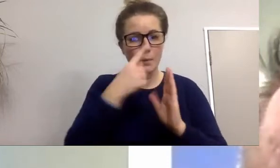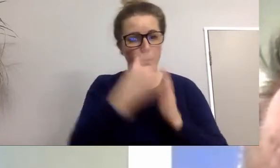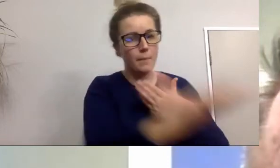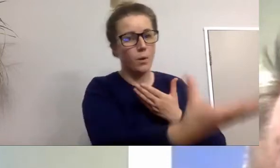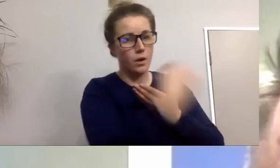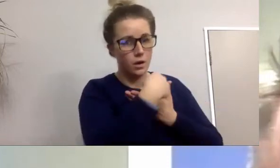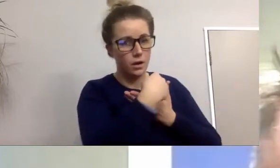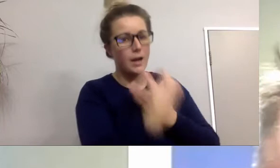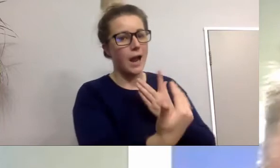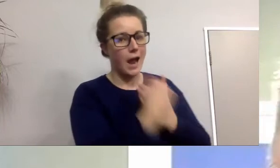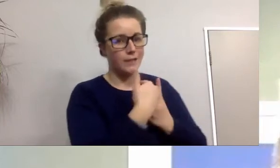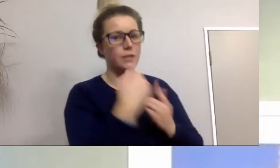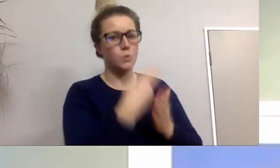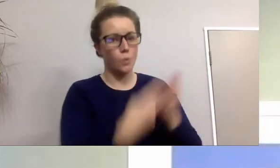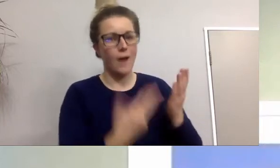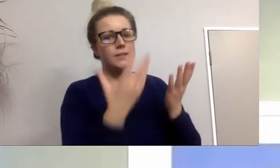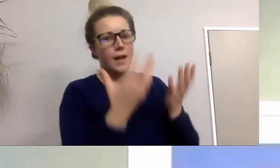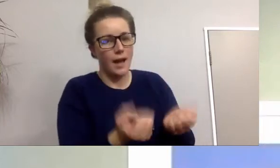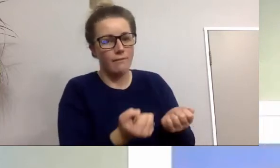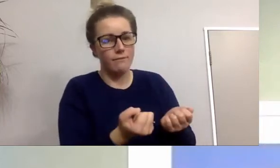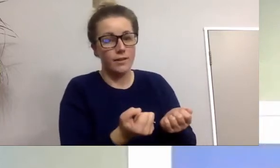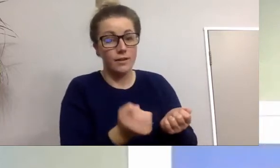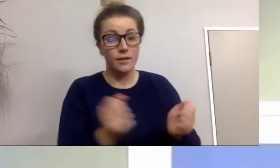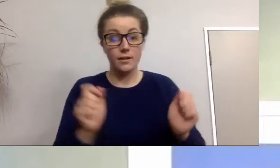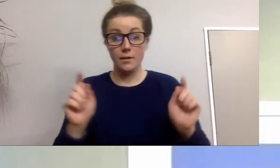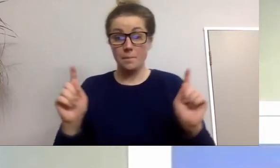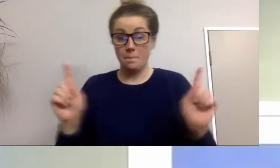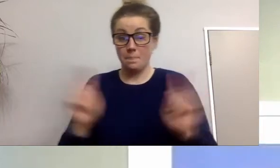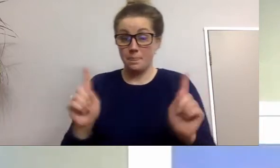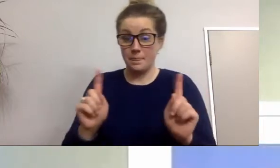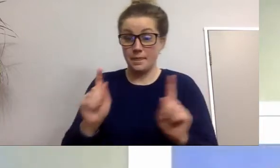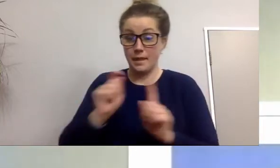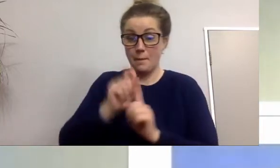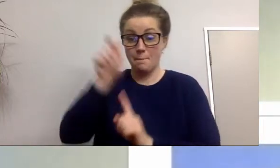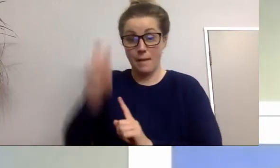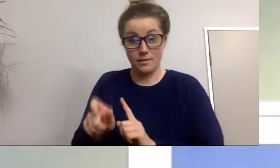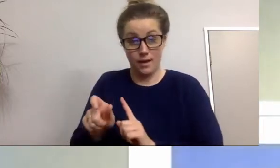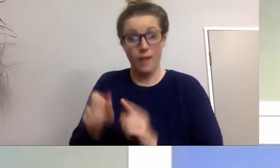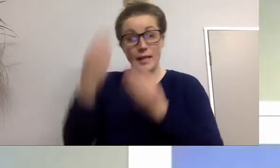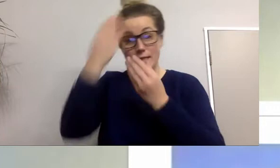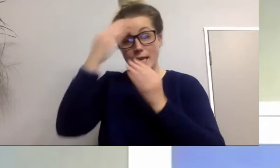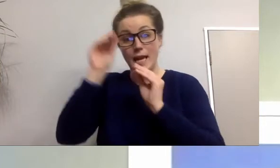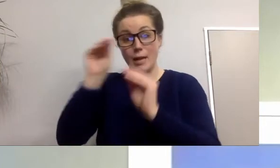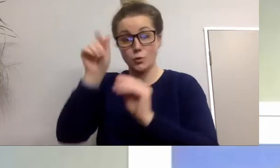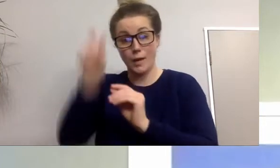the arts. It so happens that Pascale is the Education Director for the